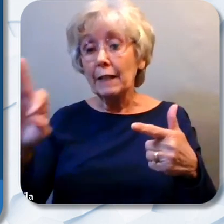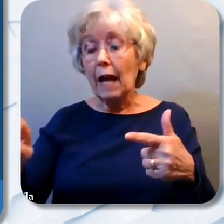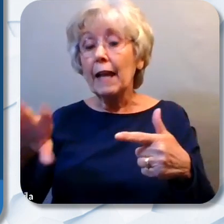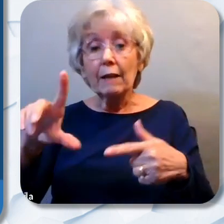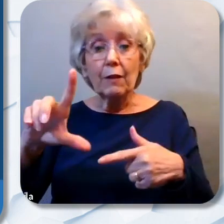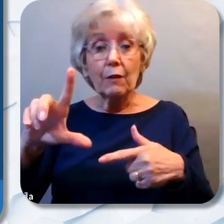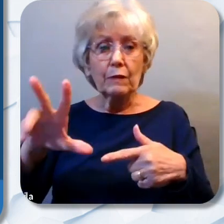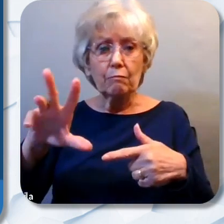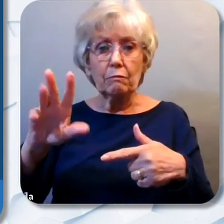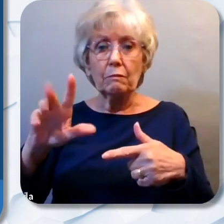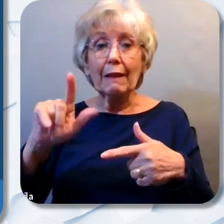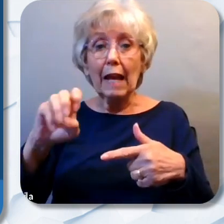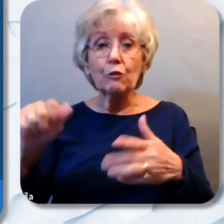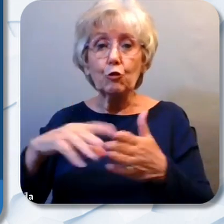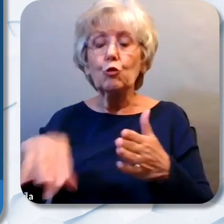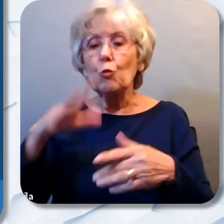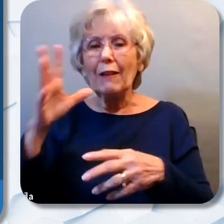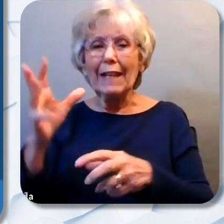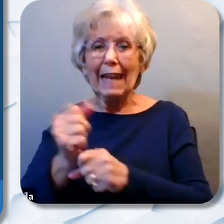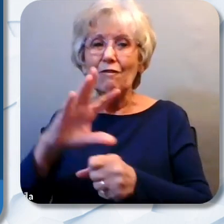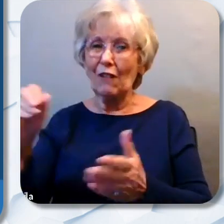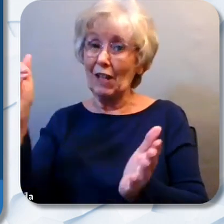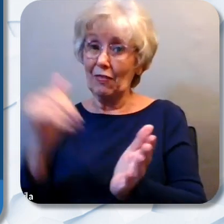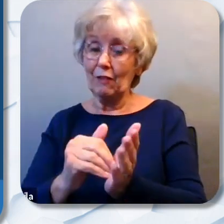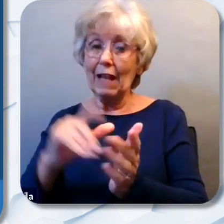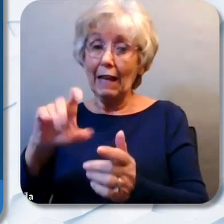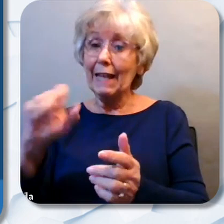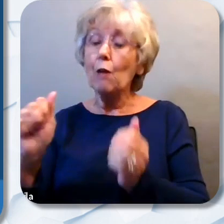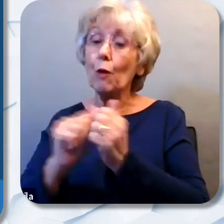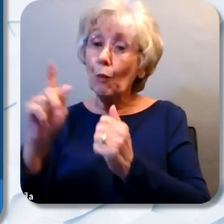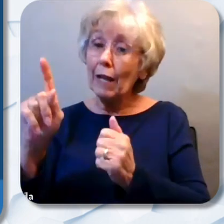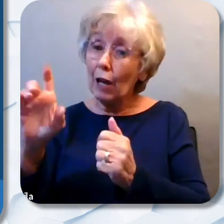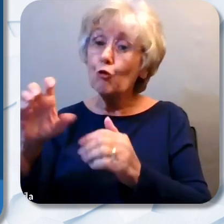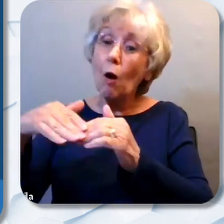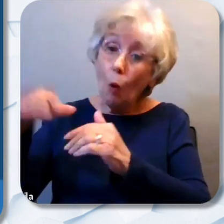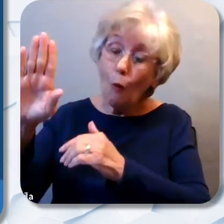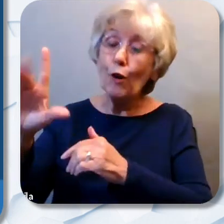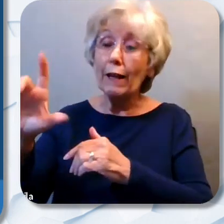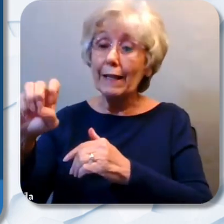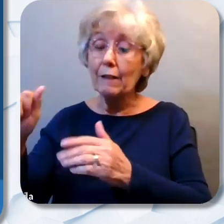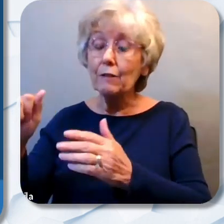50,000 base grant and liaise with 100 or more kindergarten students will get 100,000 base grant.